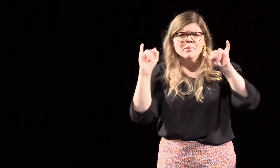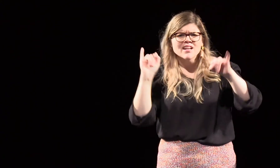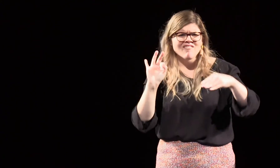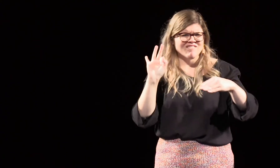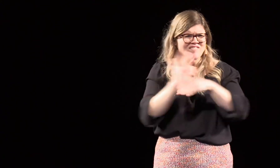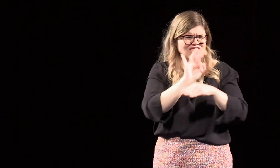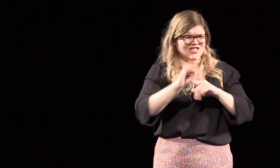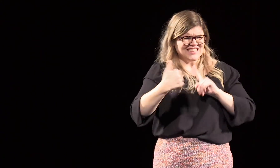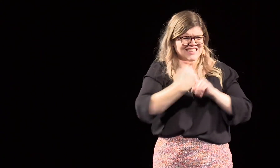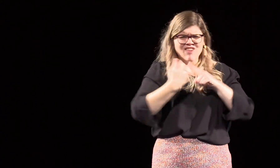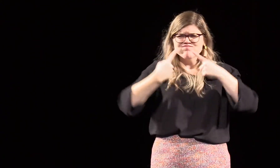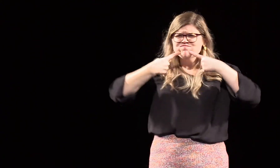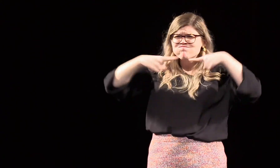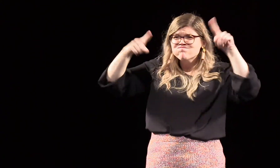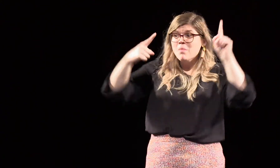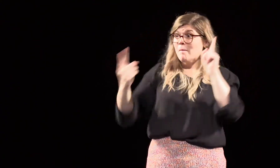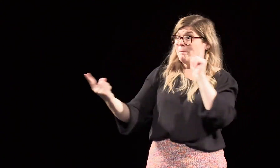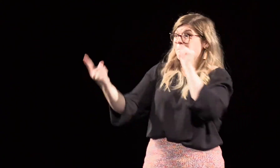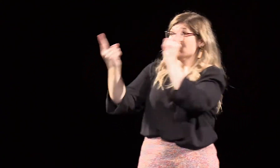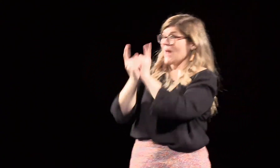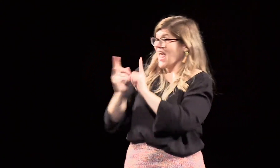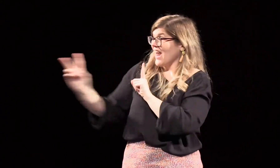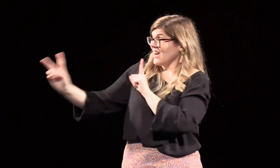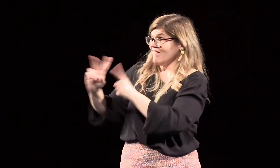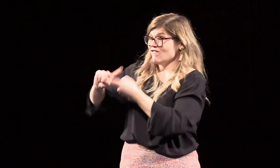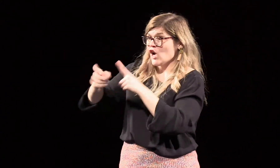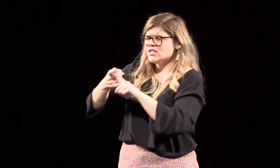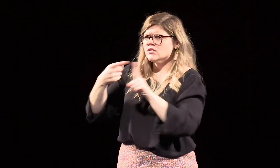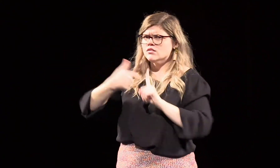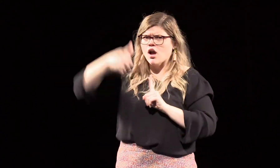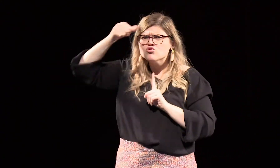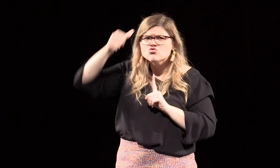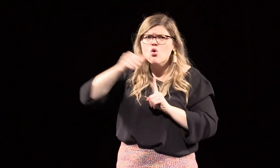He's independent, he's successful. He meets these two friends,